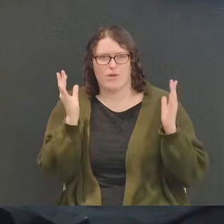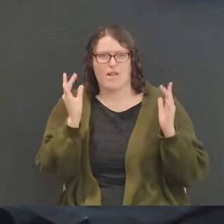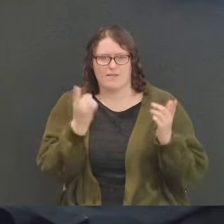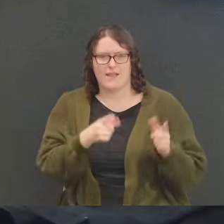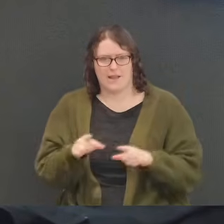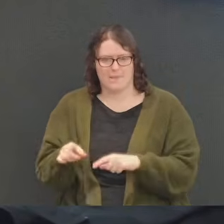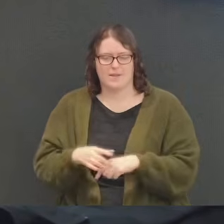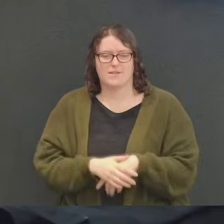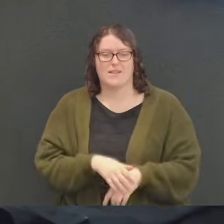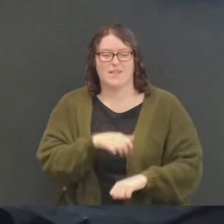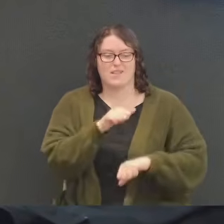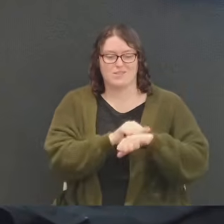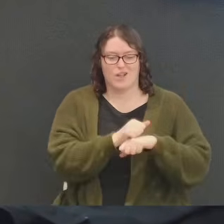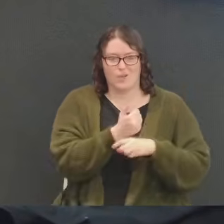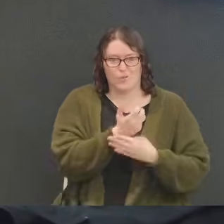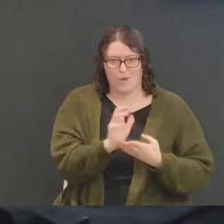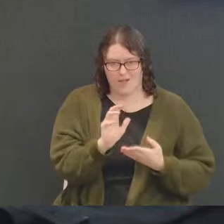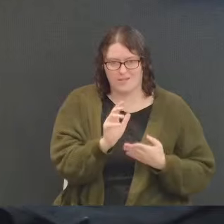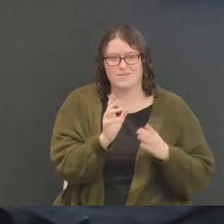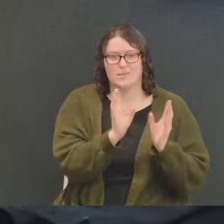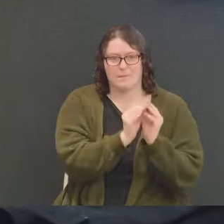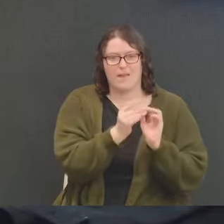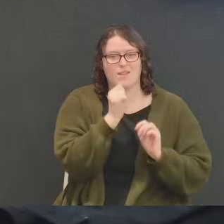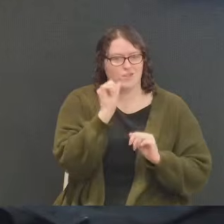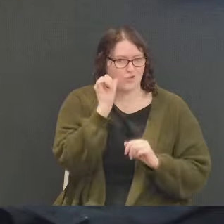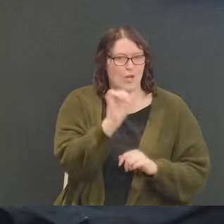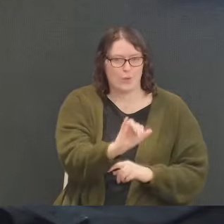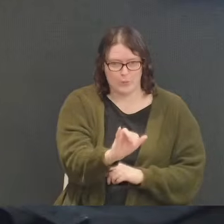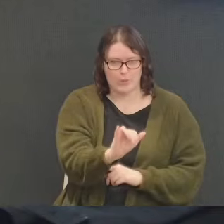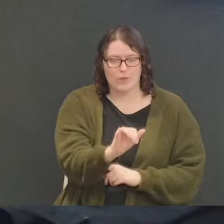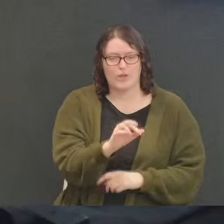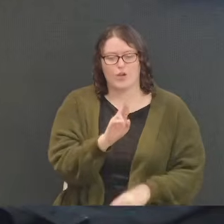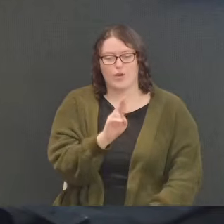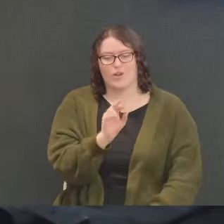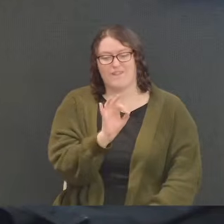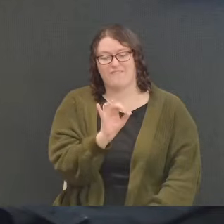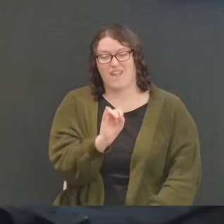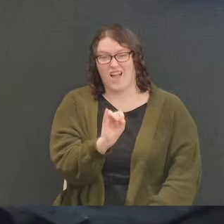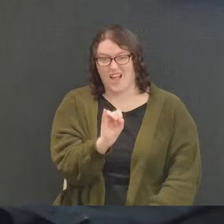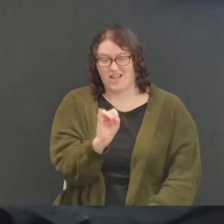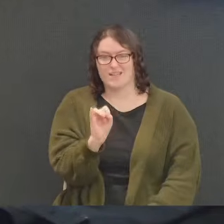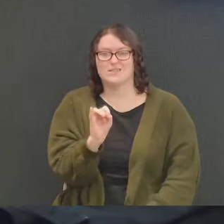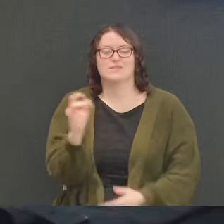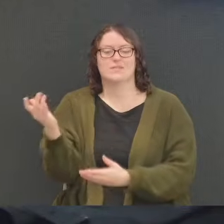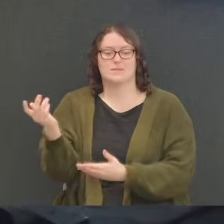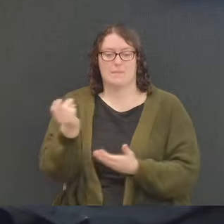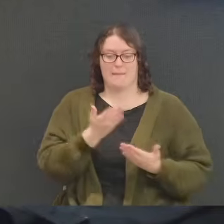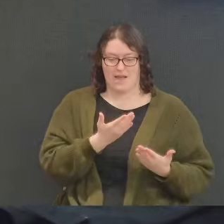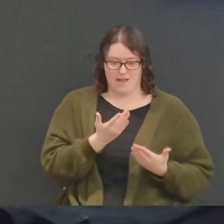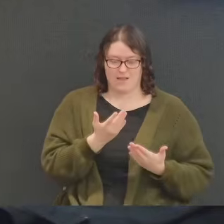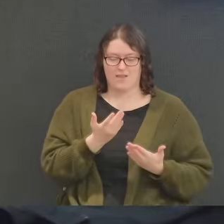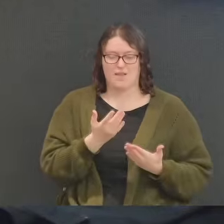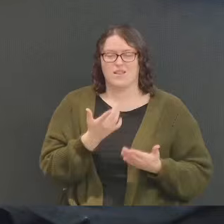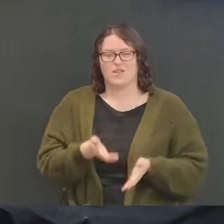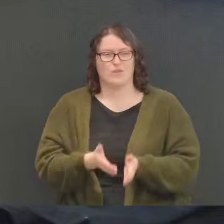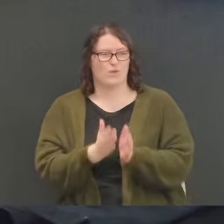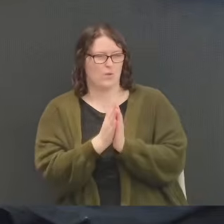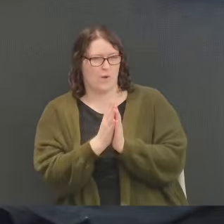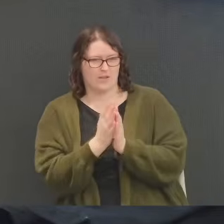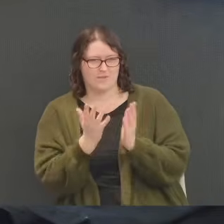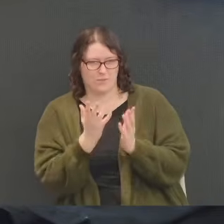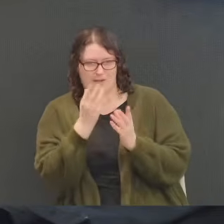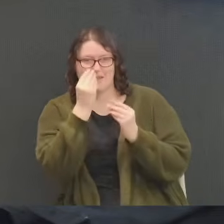waste also met yesterday. And so the RFI has come back. This is a a request for information related